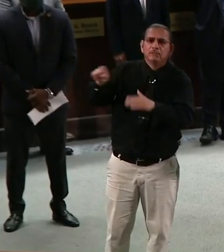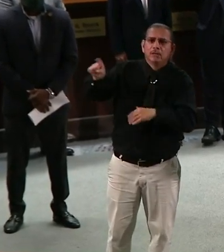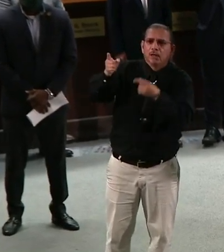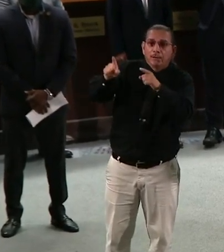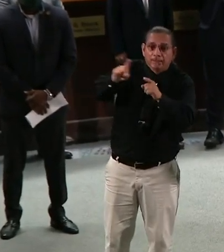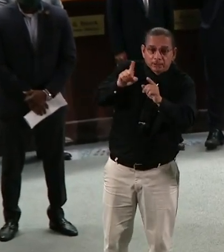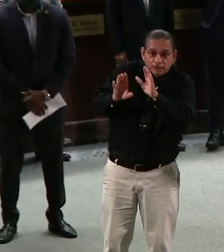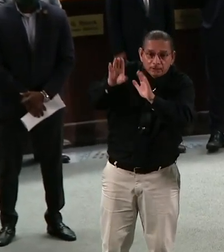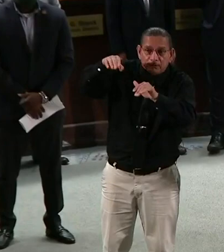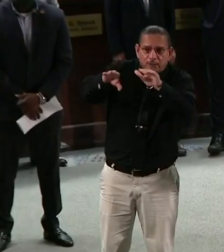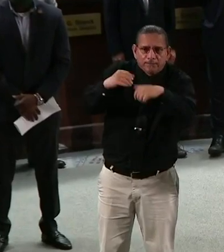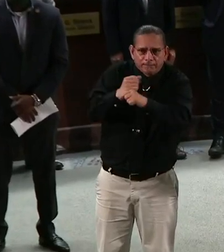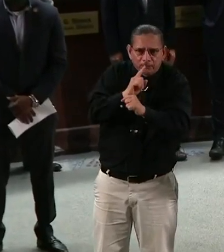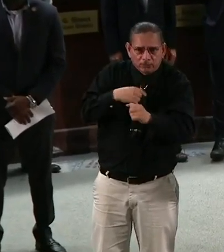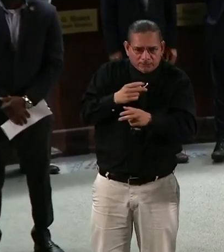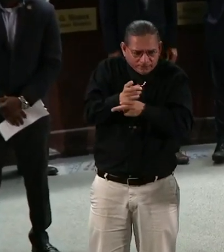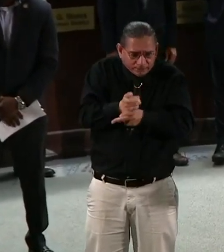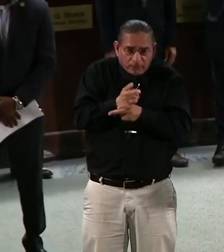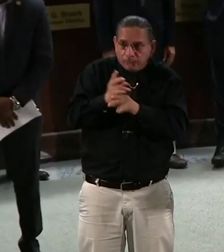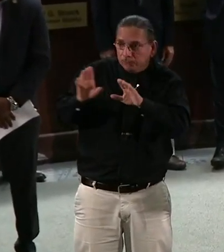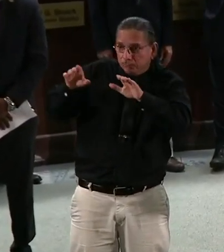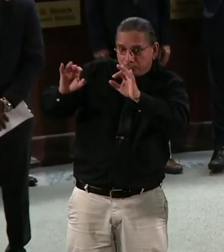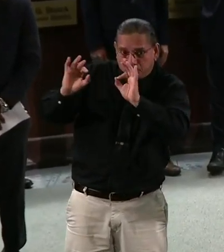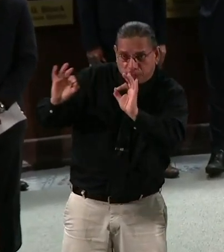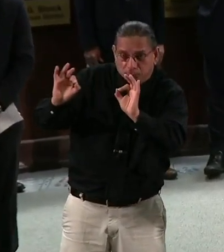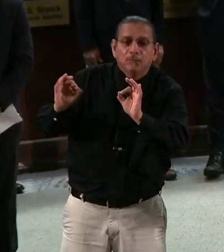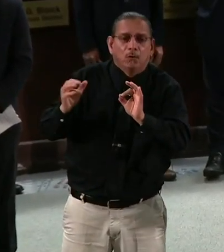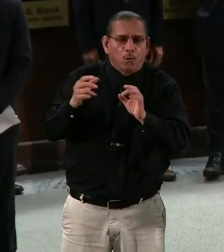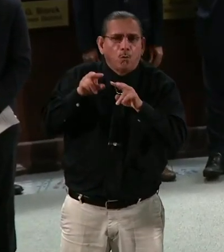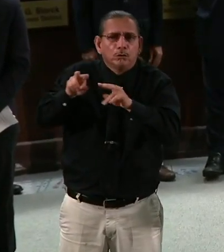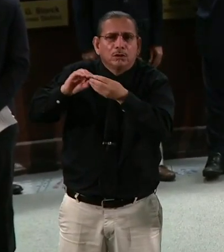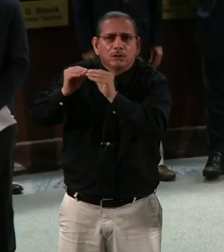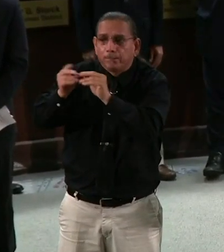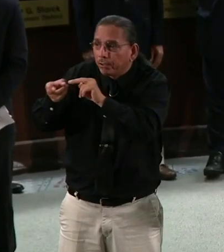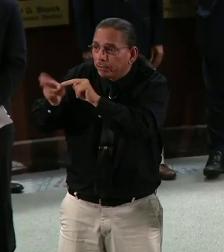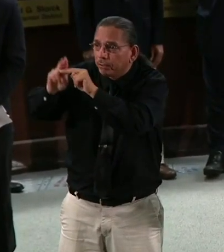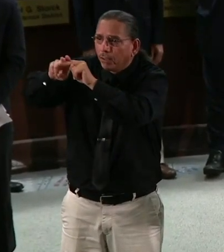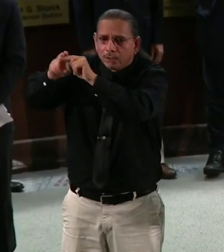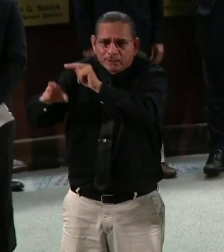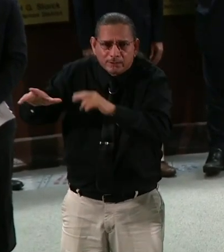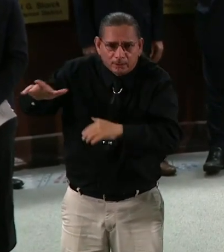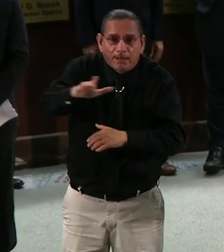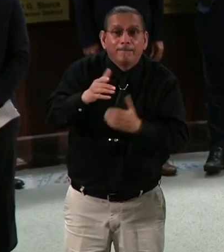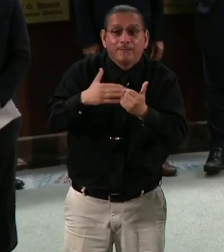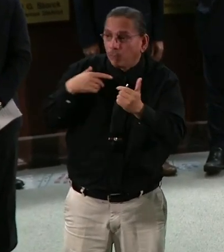GOING TO BE CAUTIOUS AND CAREFUL AND WATCH THE DATA FOR